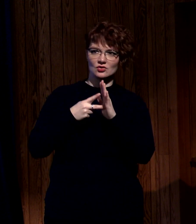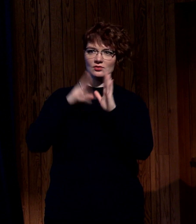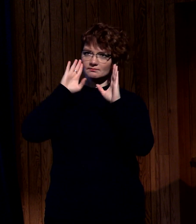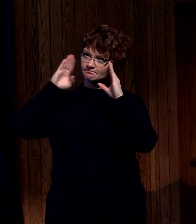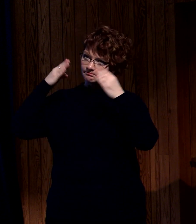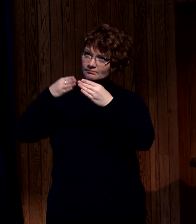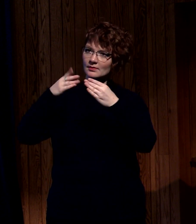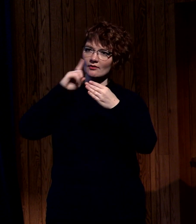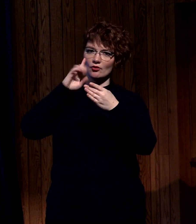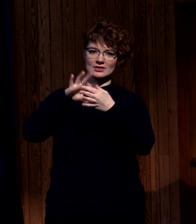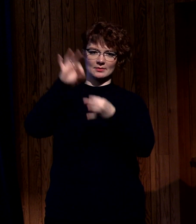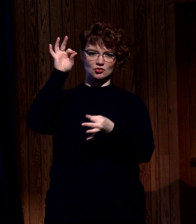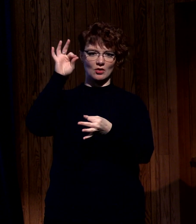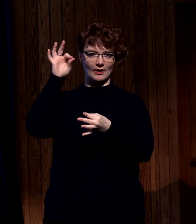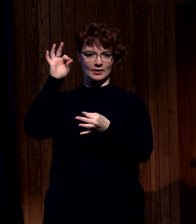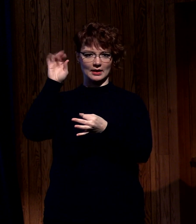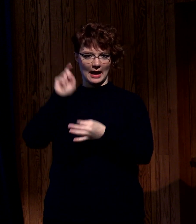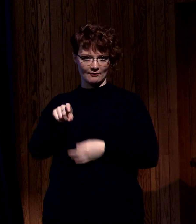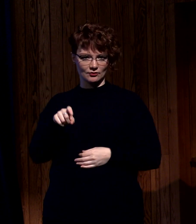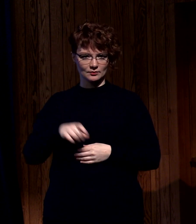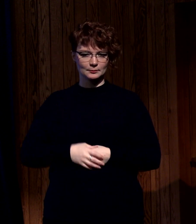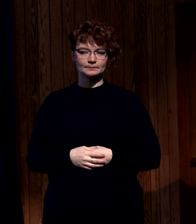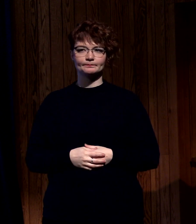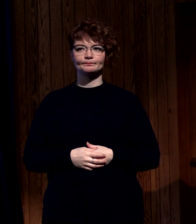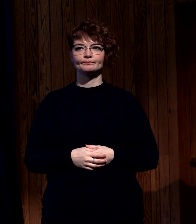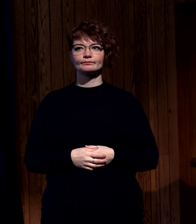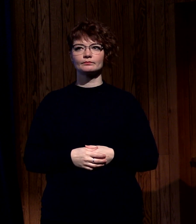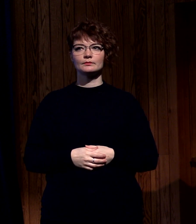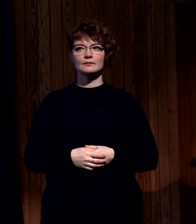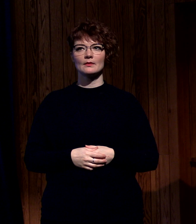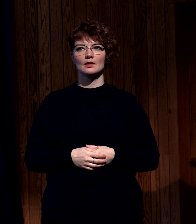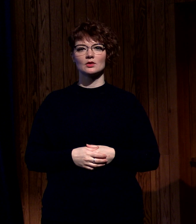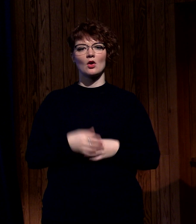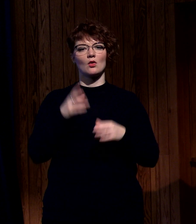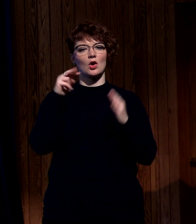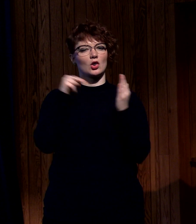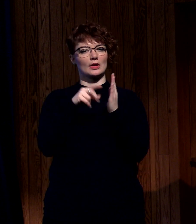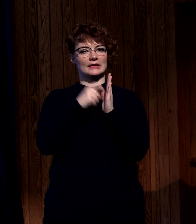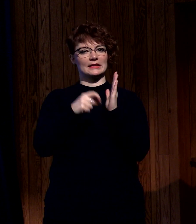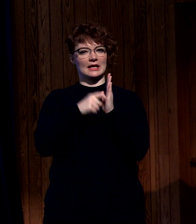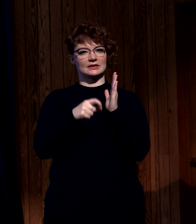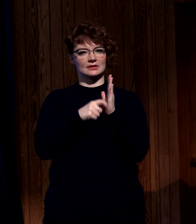spirituality. So as we turn to our texts this morning, we find